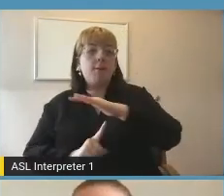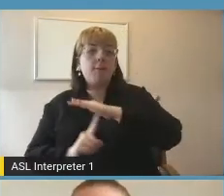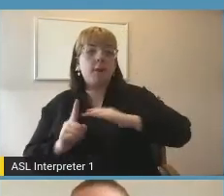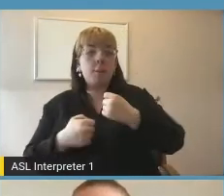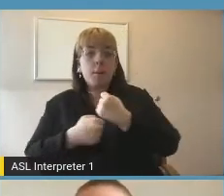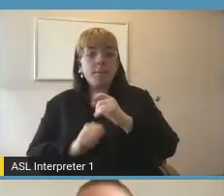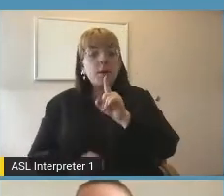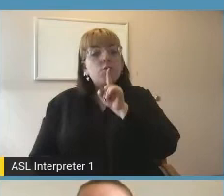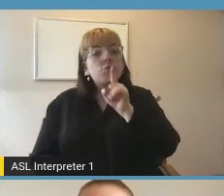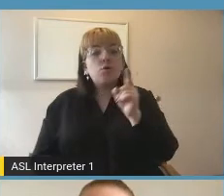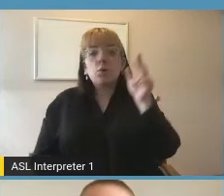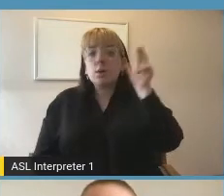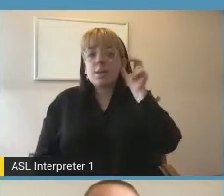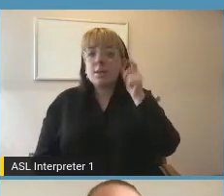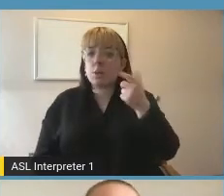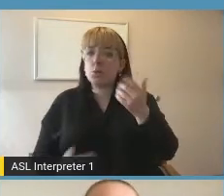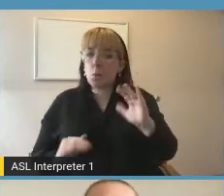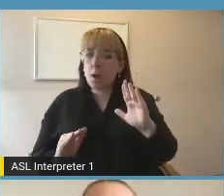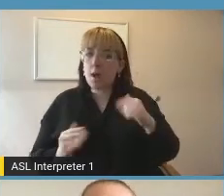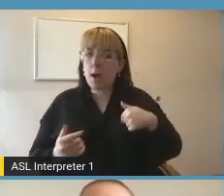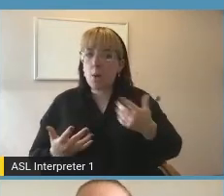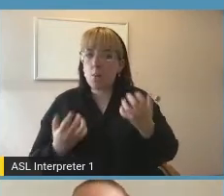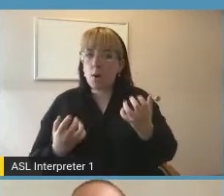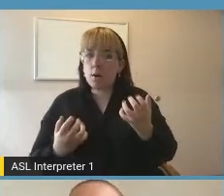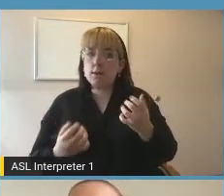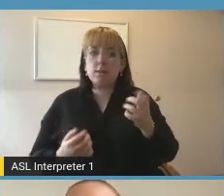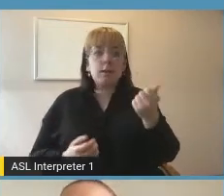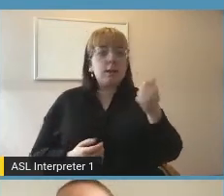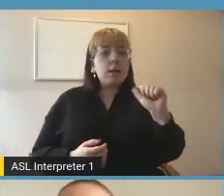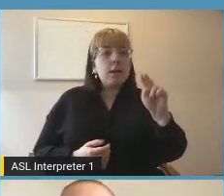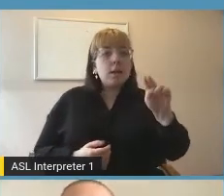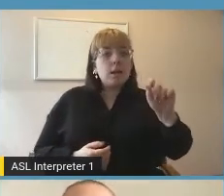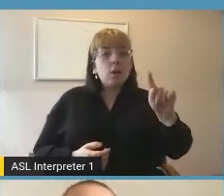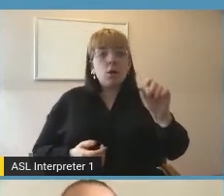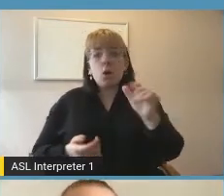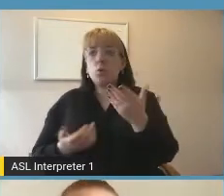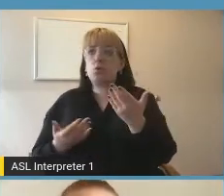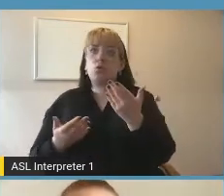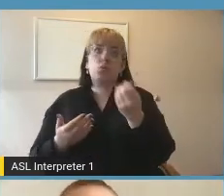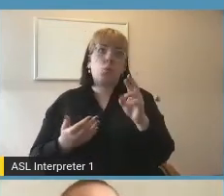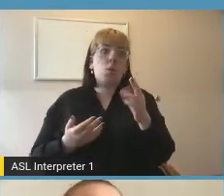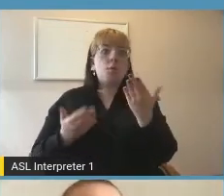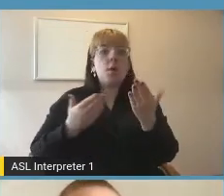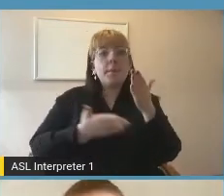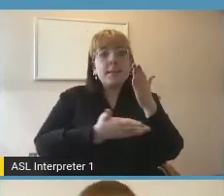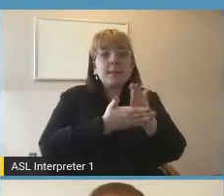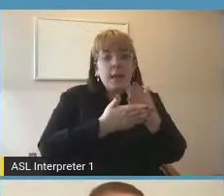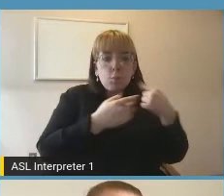it sounds the way I want to and then take any notes or stop and fix things as I hear them.